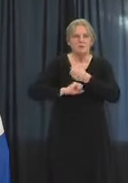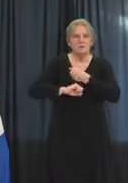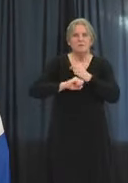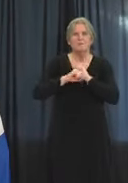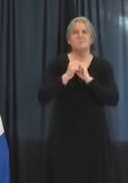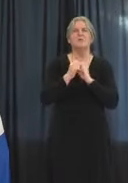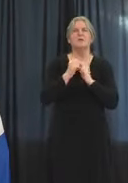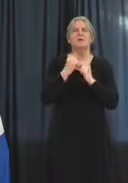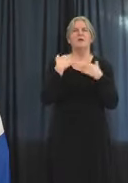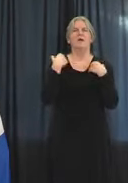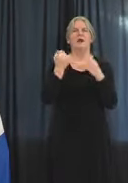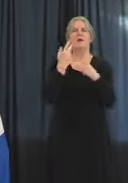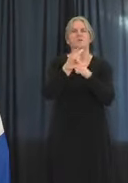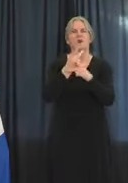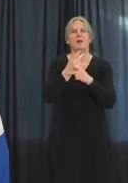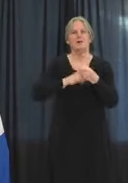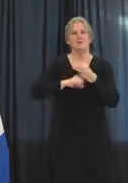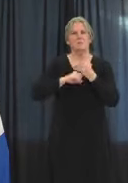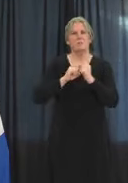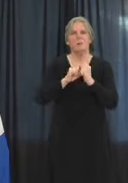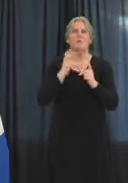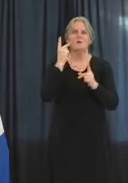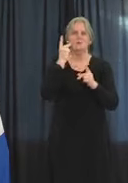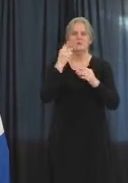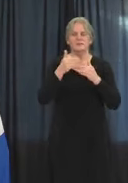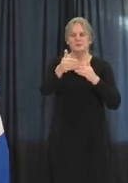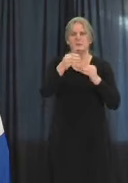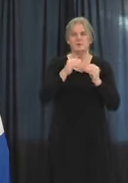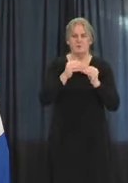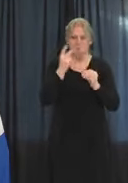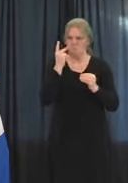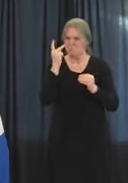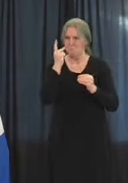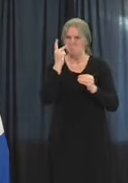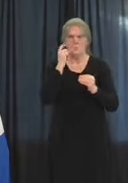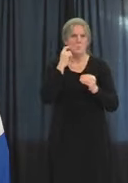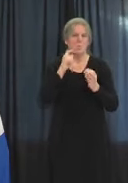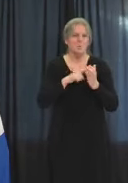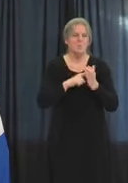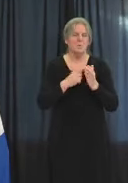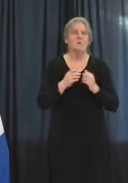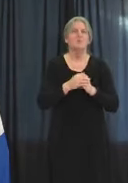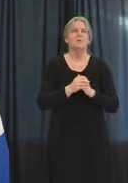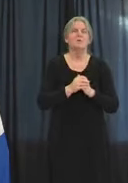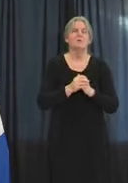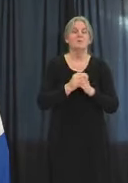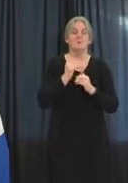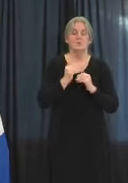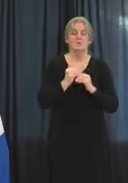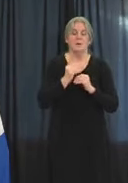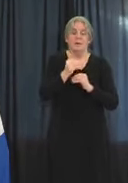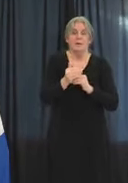healthcare preparation continues and you will see that more visible over the coming days. Although next steps are being